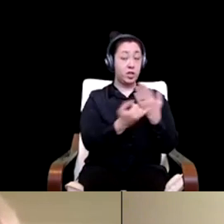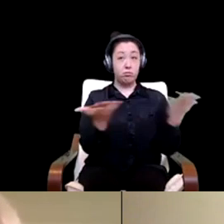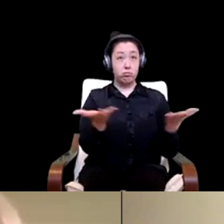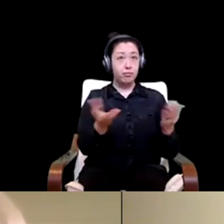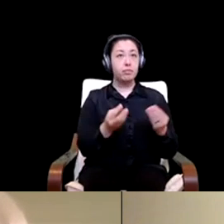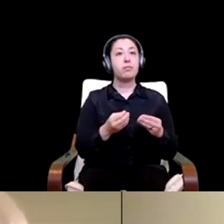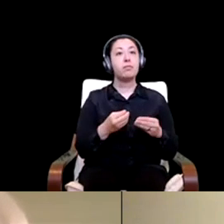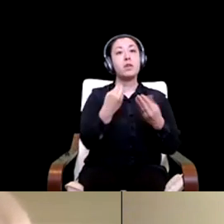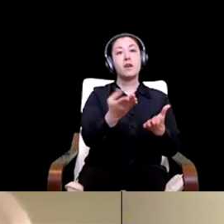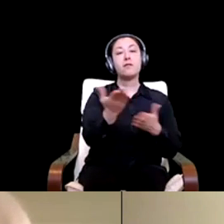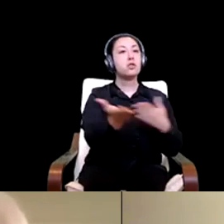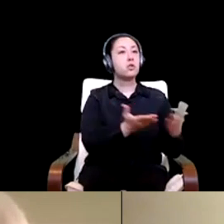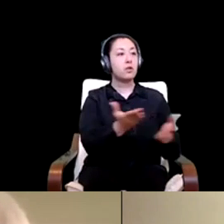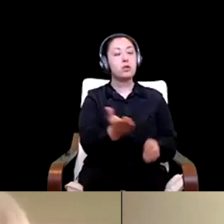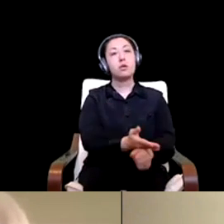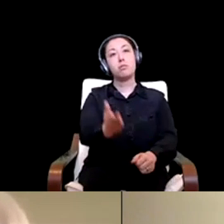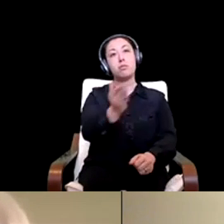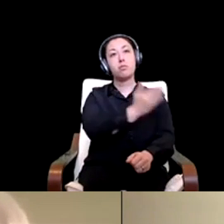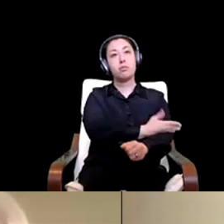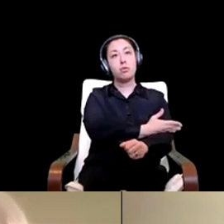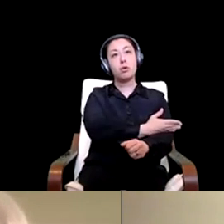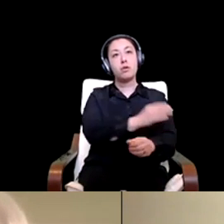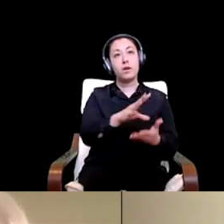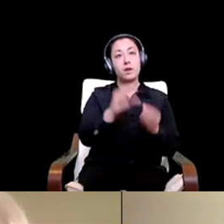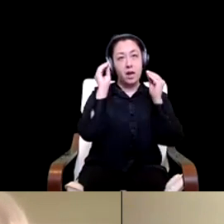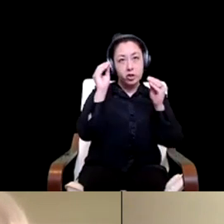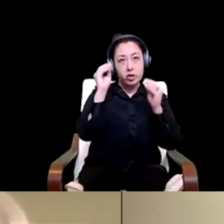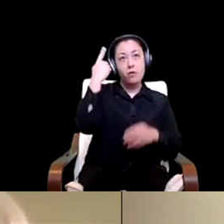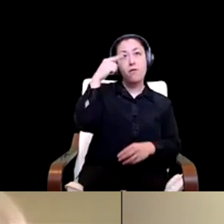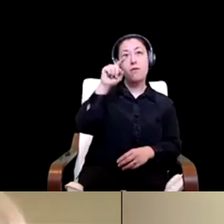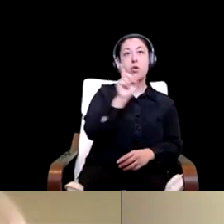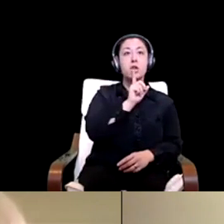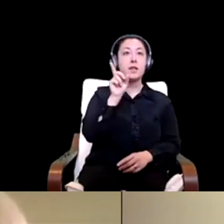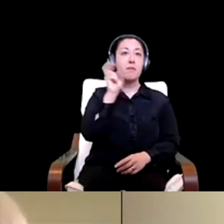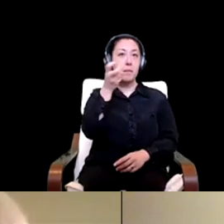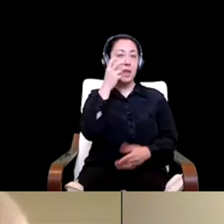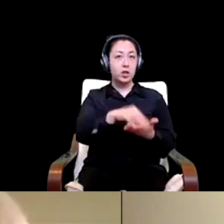children with deaf blindness and their families. They work closely with early intervention